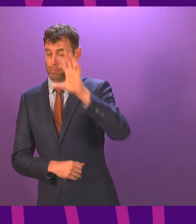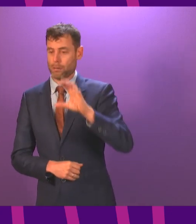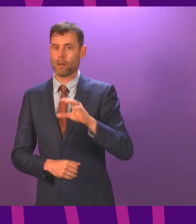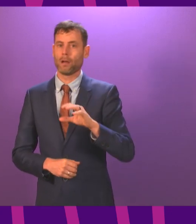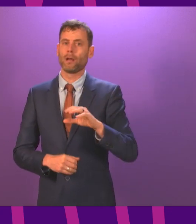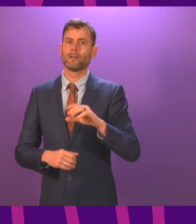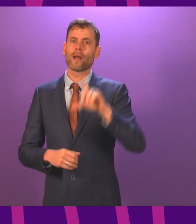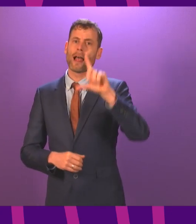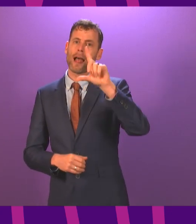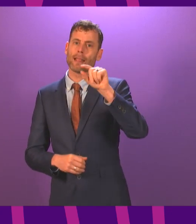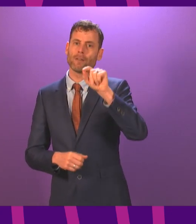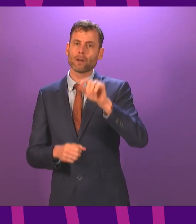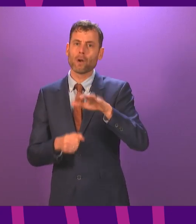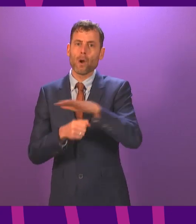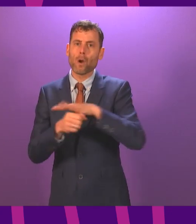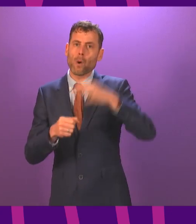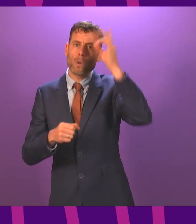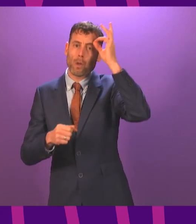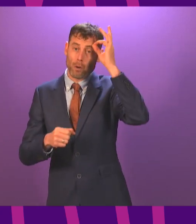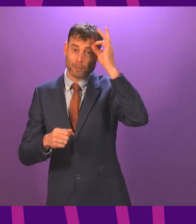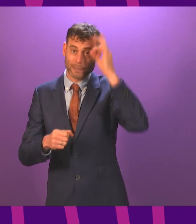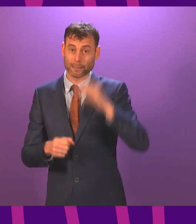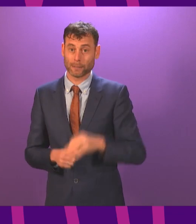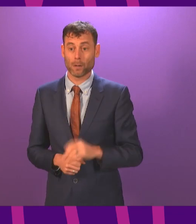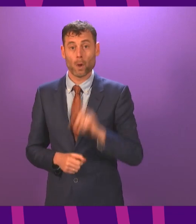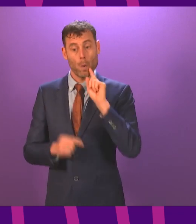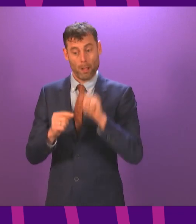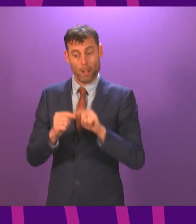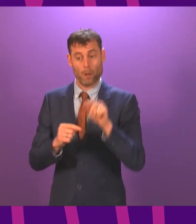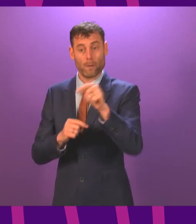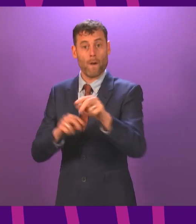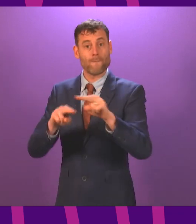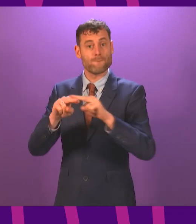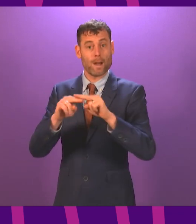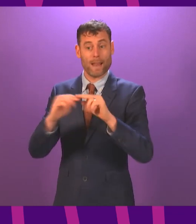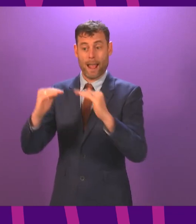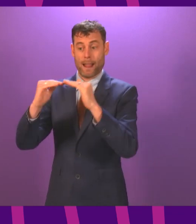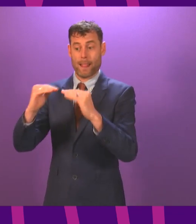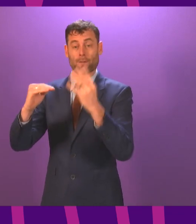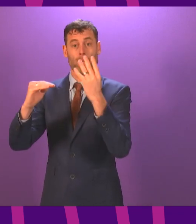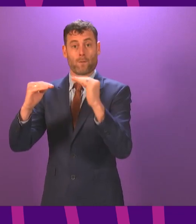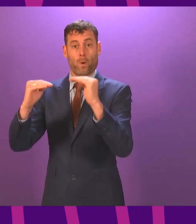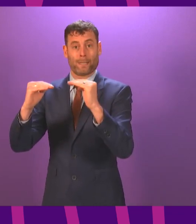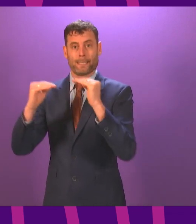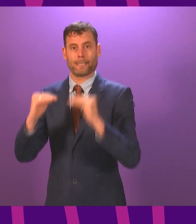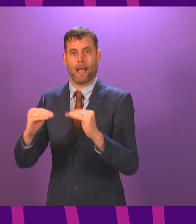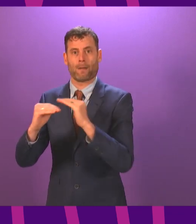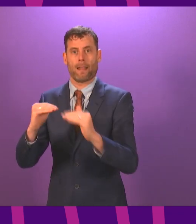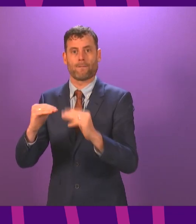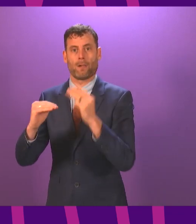place in 11 local authority areas will be lifted a week on Friday—11 December—so,